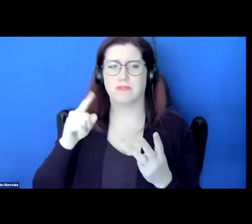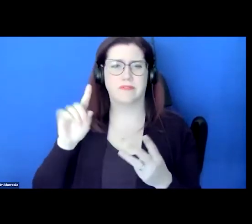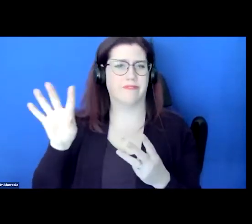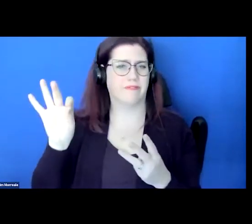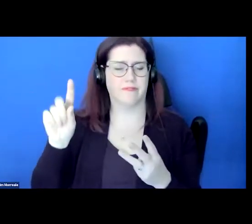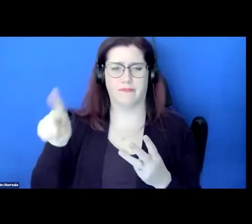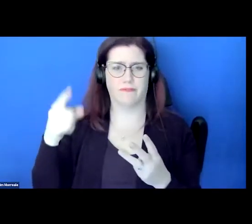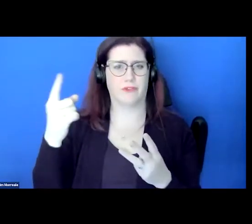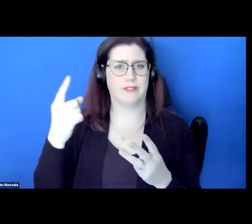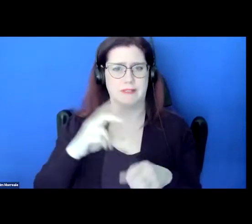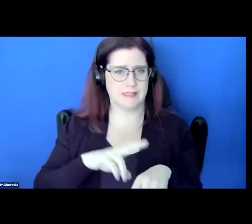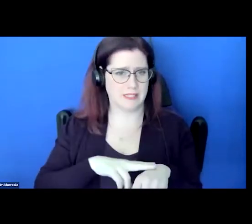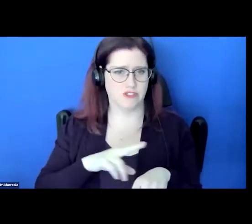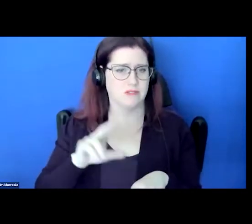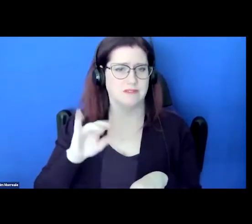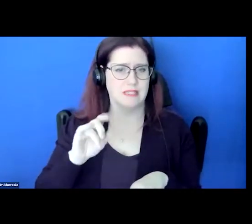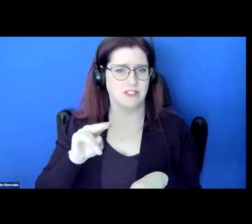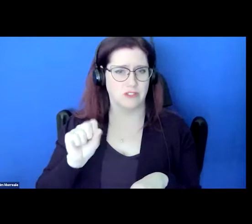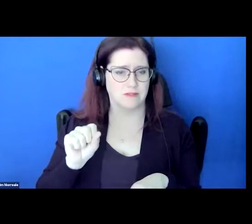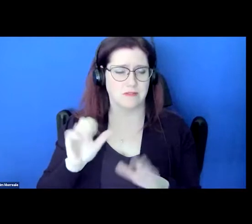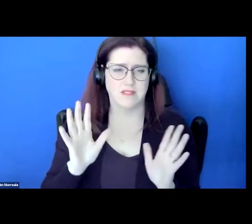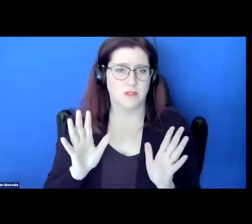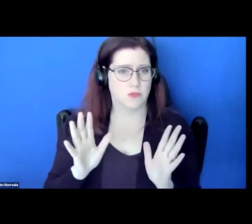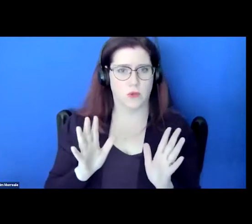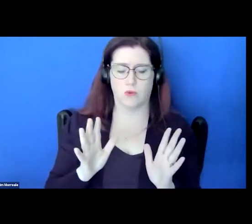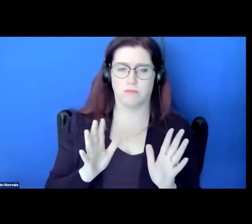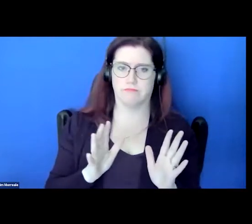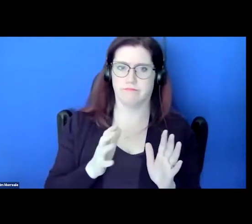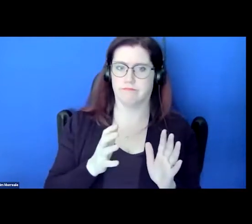So it's up to an individual, never generalize,